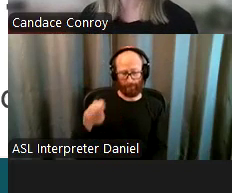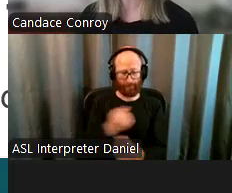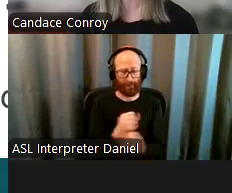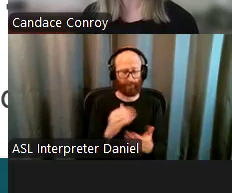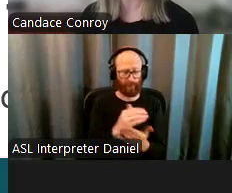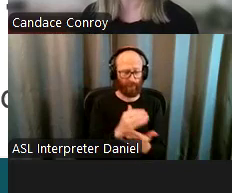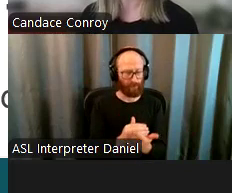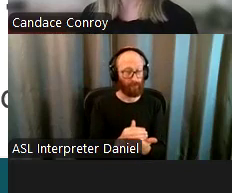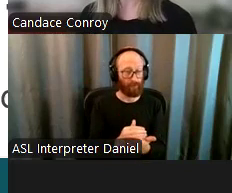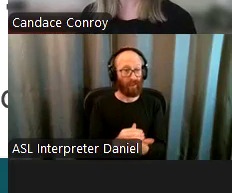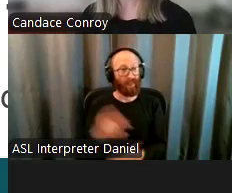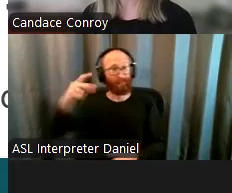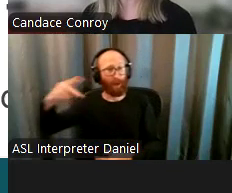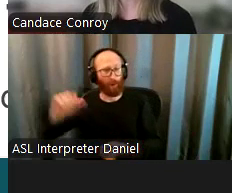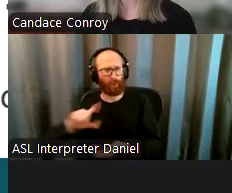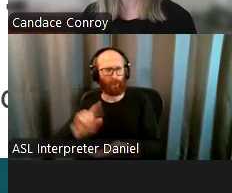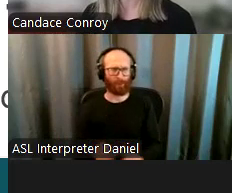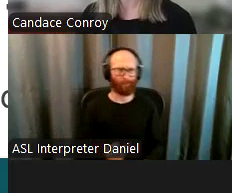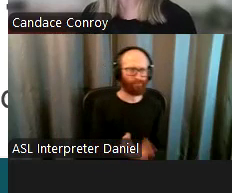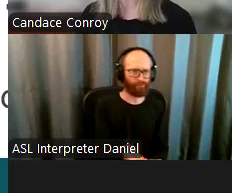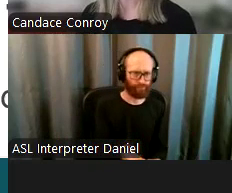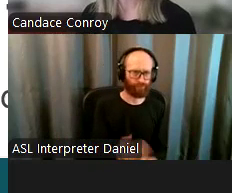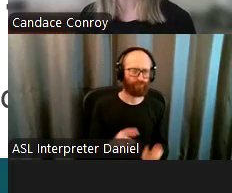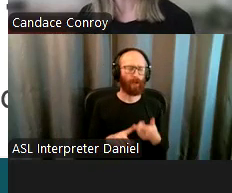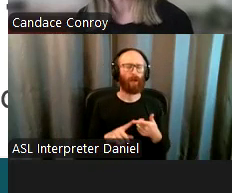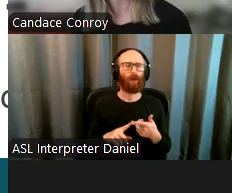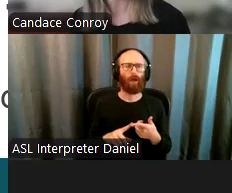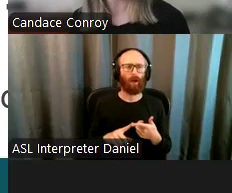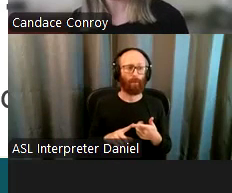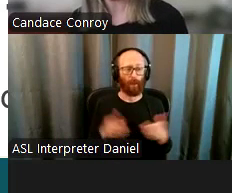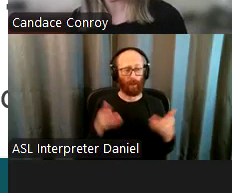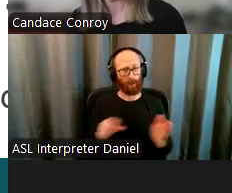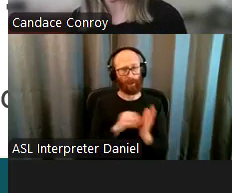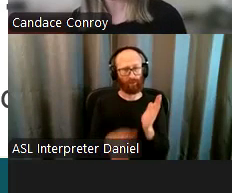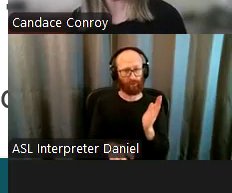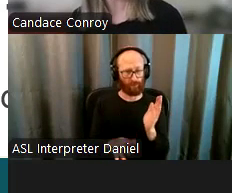of the PowerPoint right? Providing students with the opportunity to verbally create a